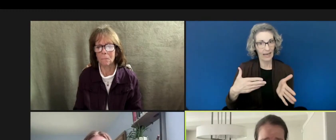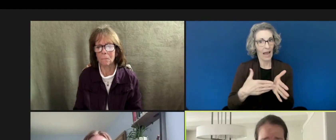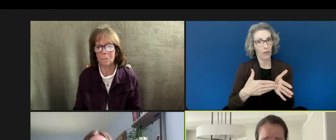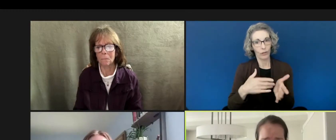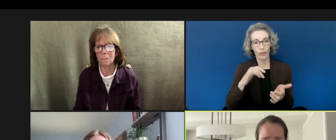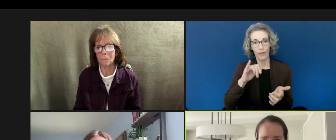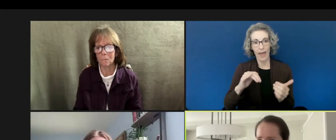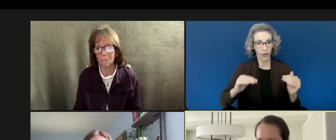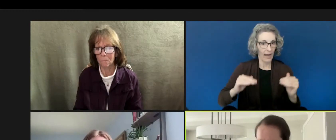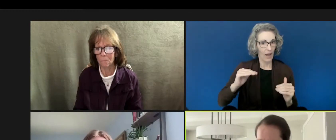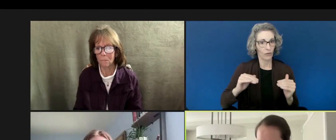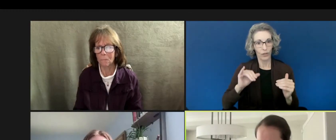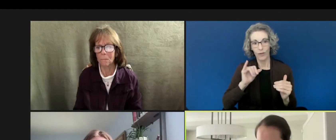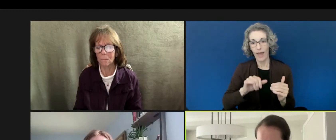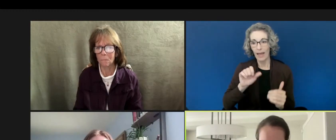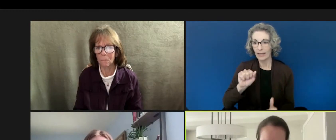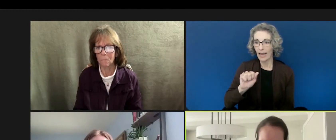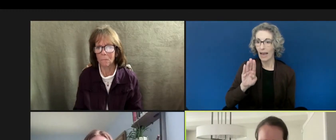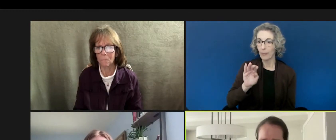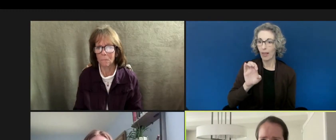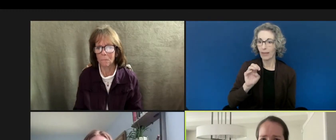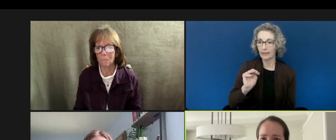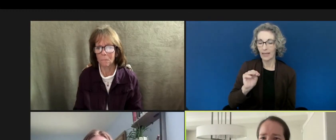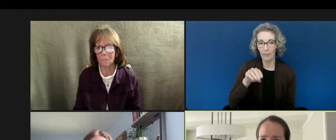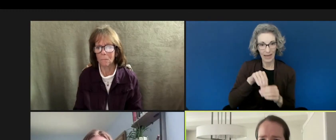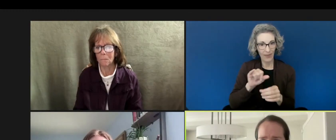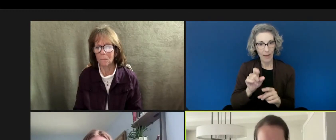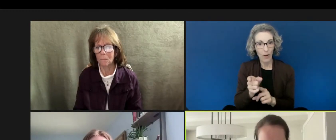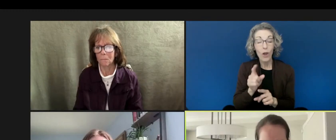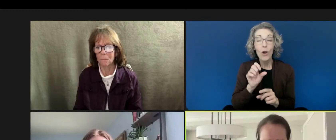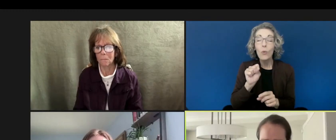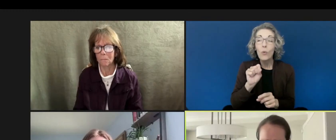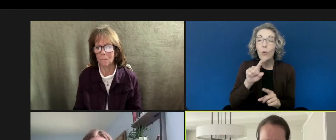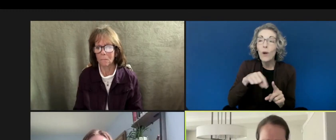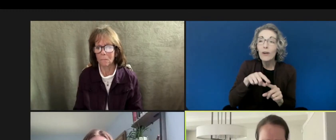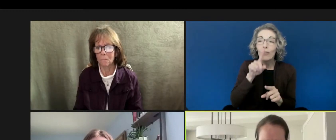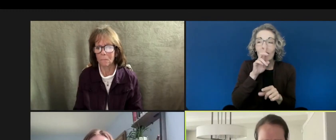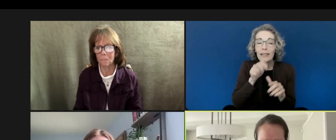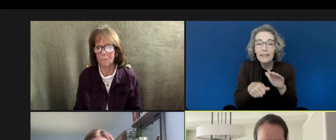Yes, yeah, there was that that veneer there that was kind of disguising it,